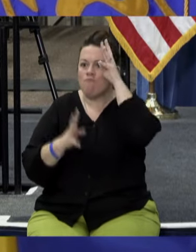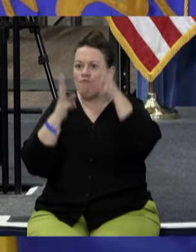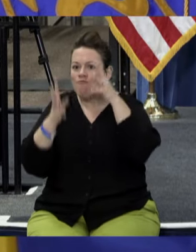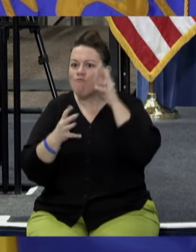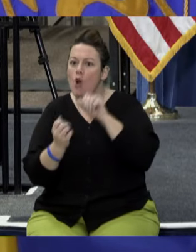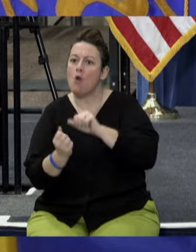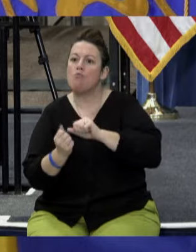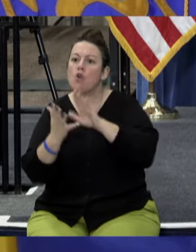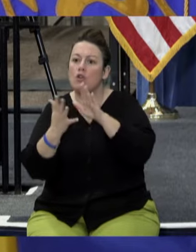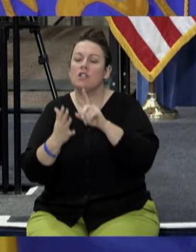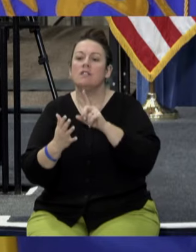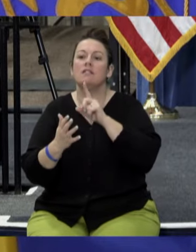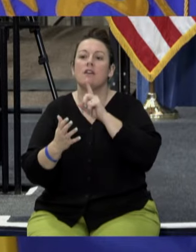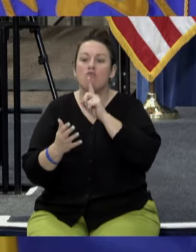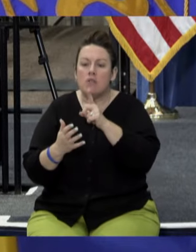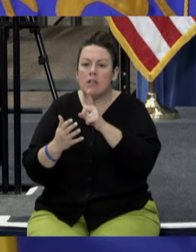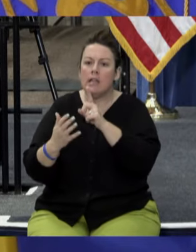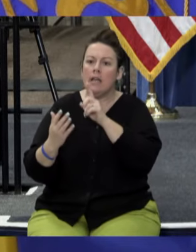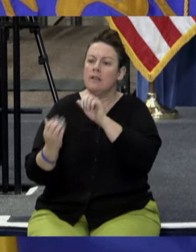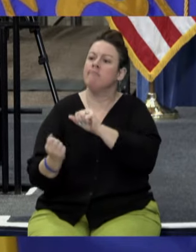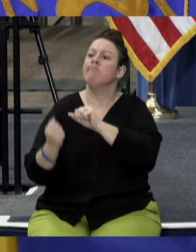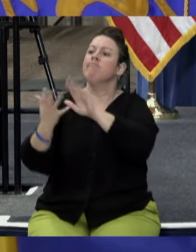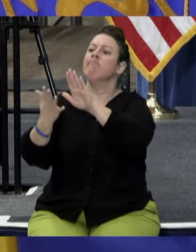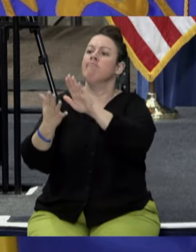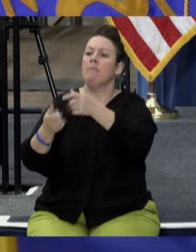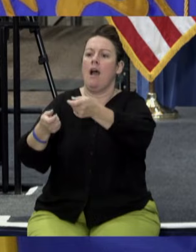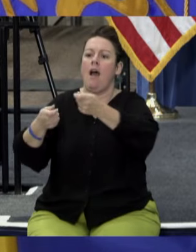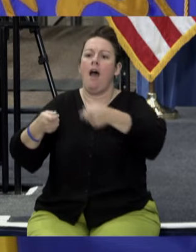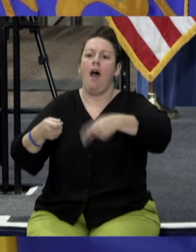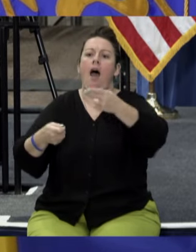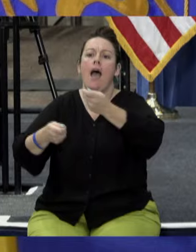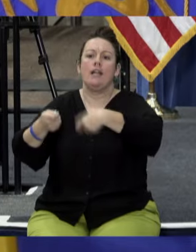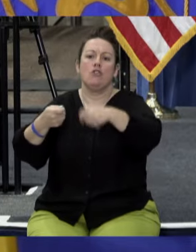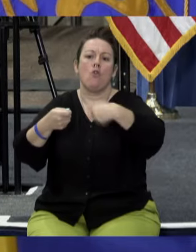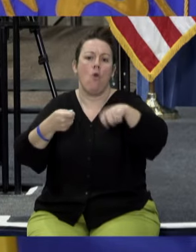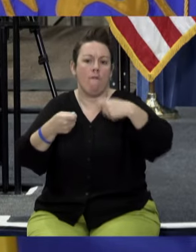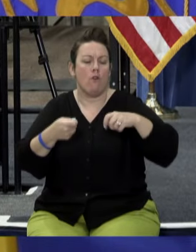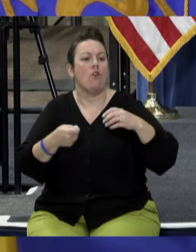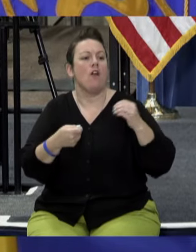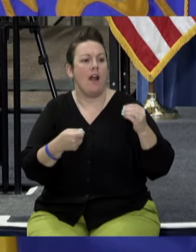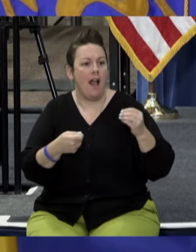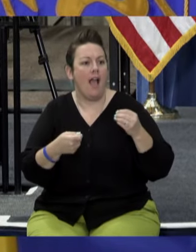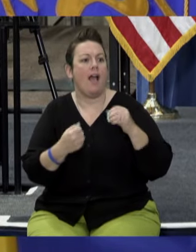of high turnover and make meaningful improvements in the workforce crisis.